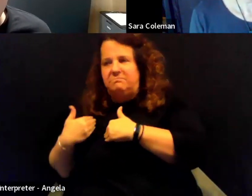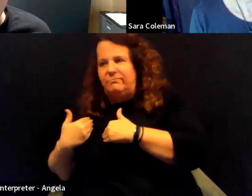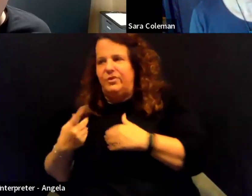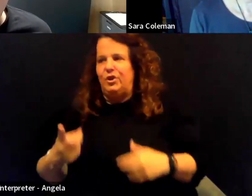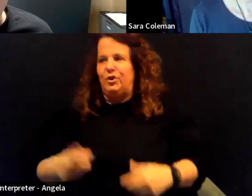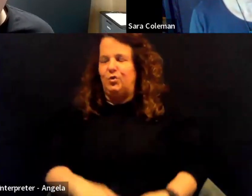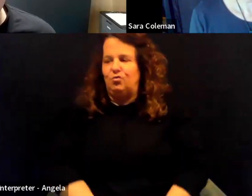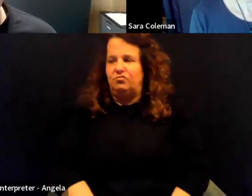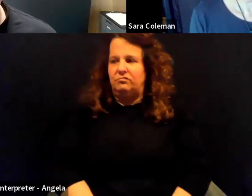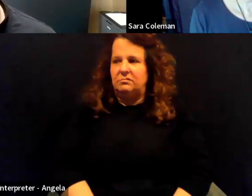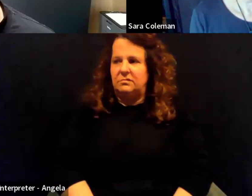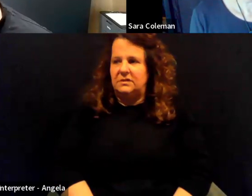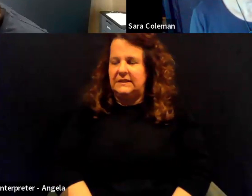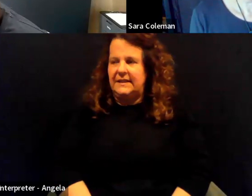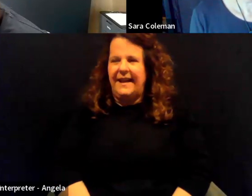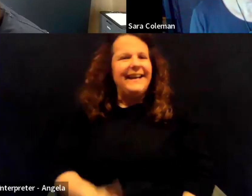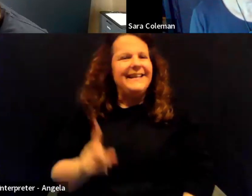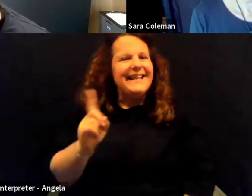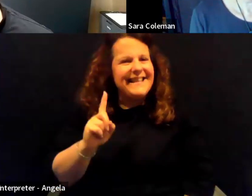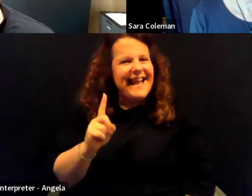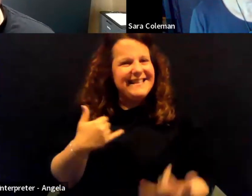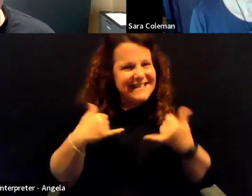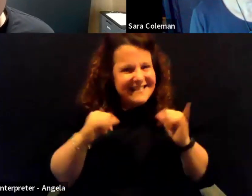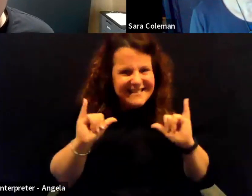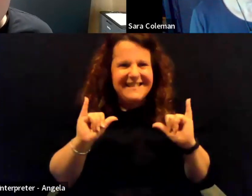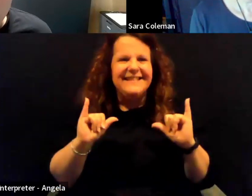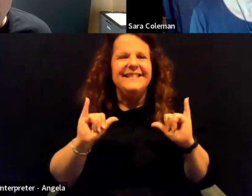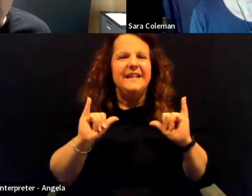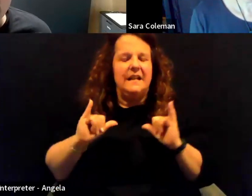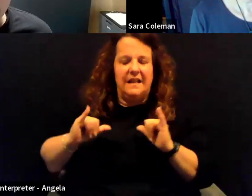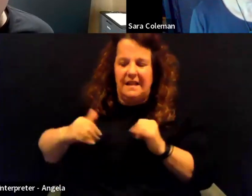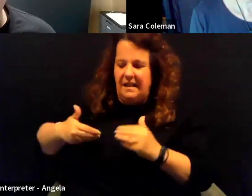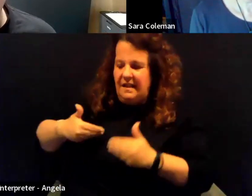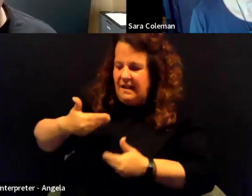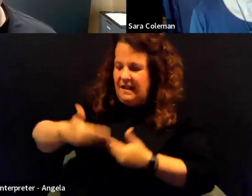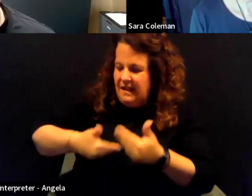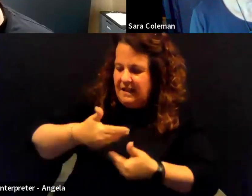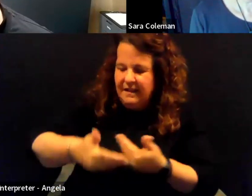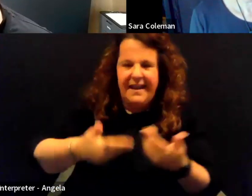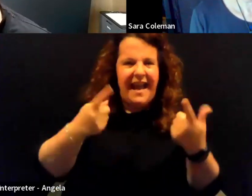still unfortunately carries over, and I think, you know, each individually, I think we need